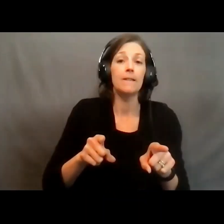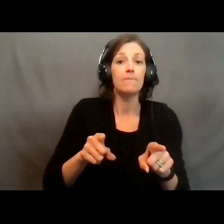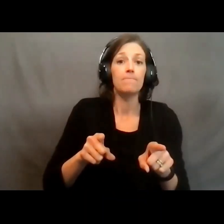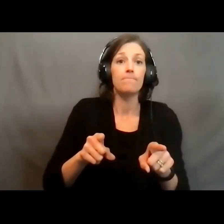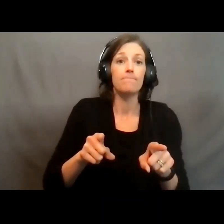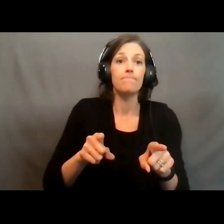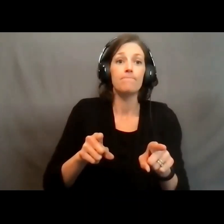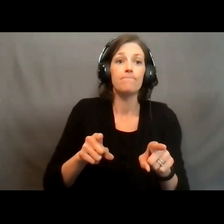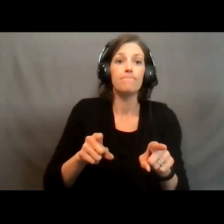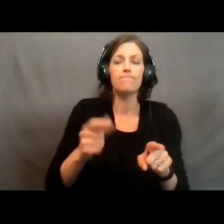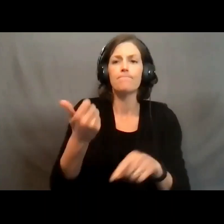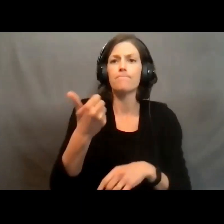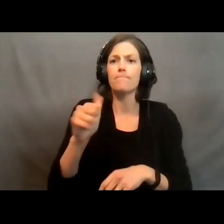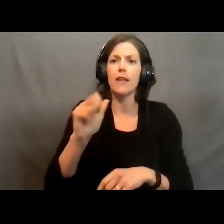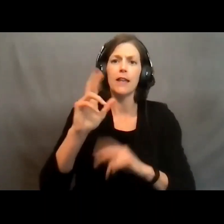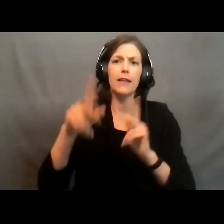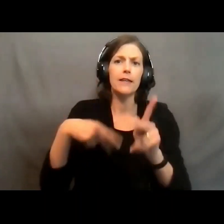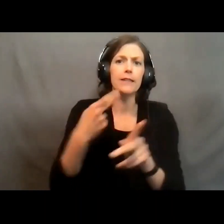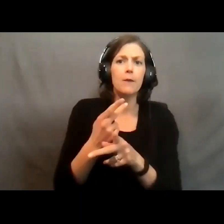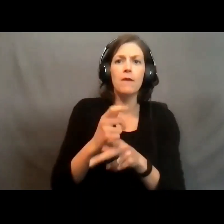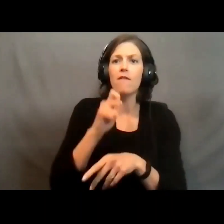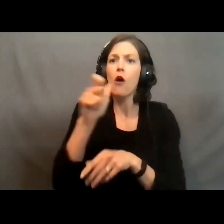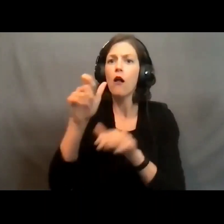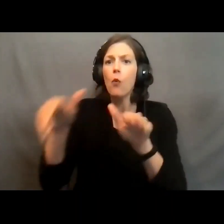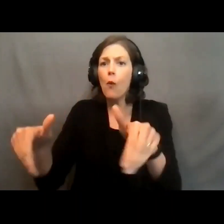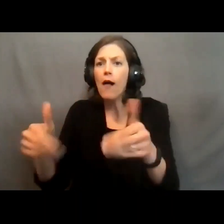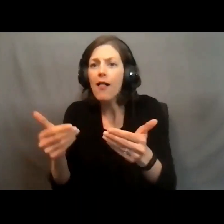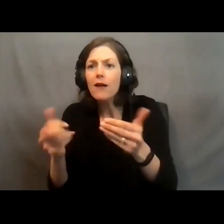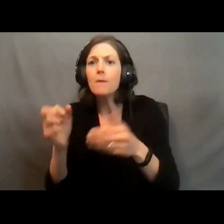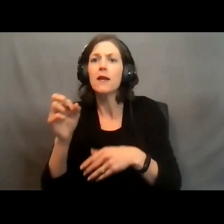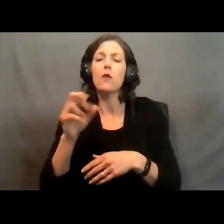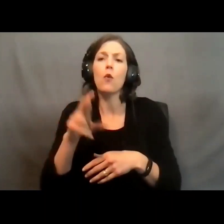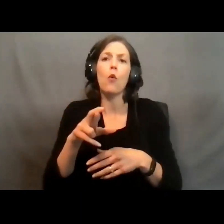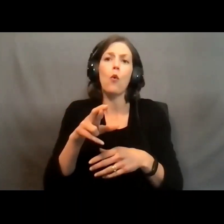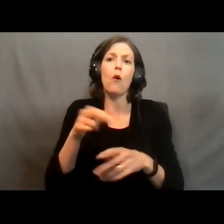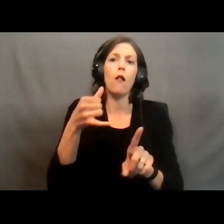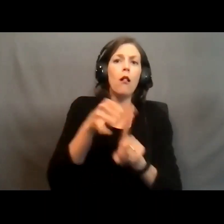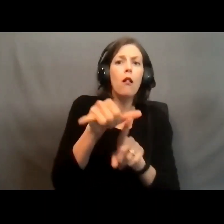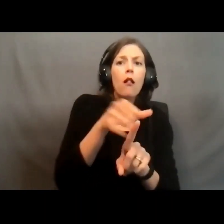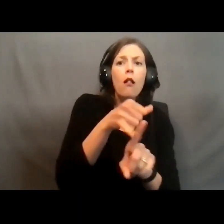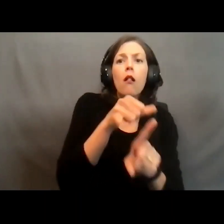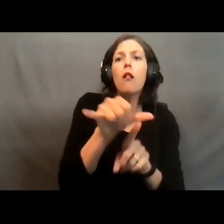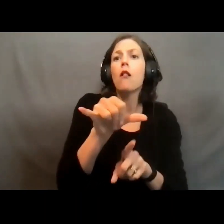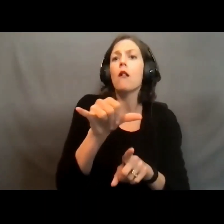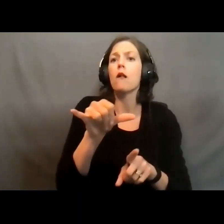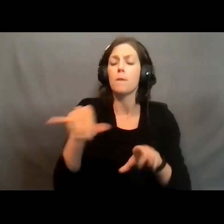13:32:29 form of unwelcoming or harassing 13:32:33 conduct there will be